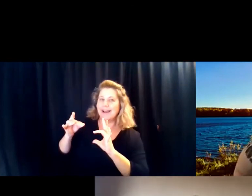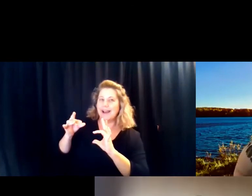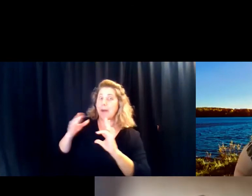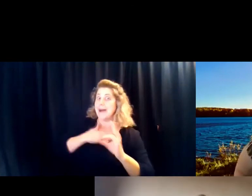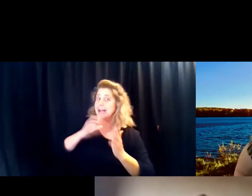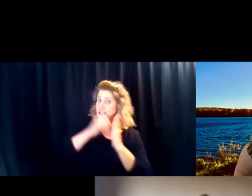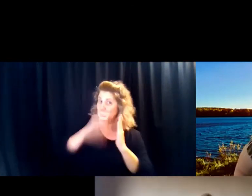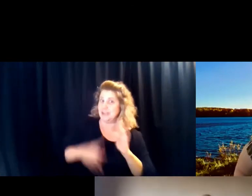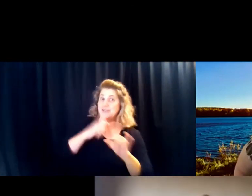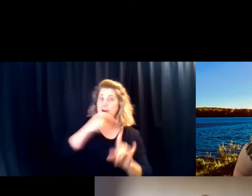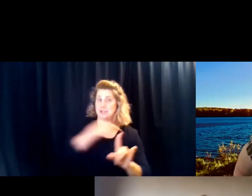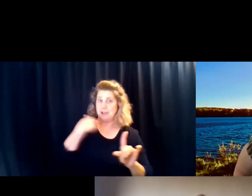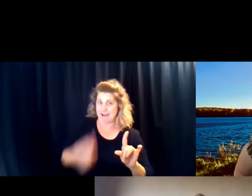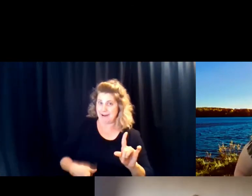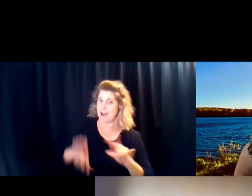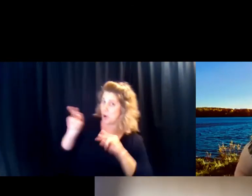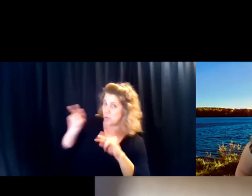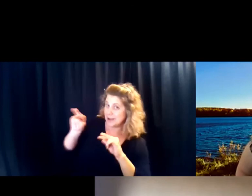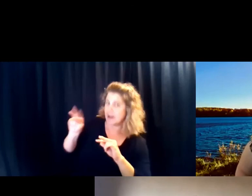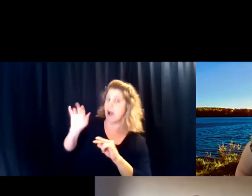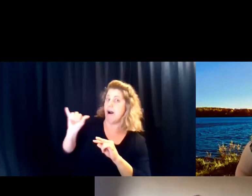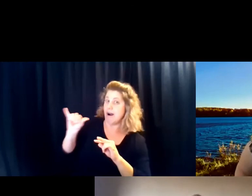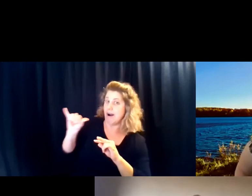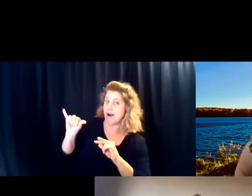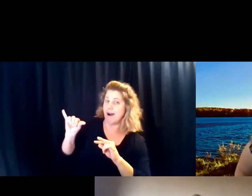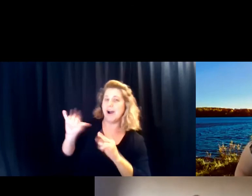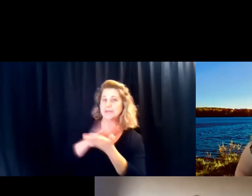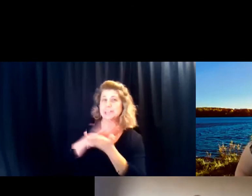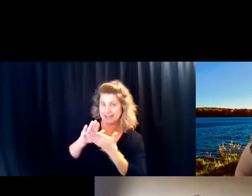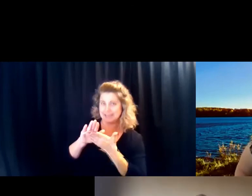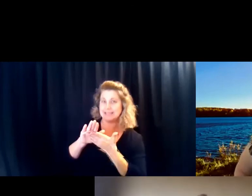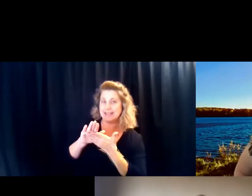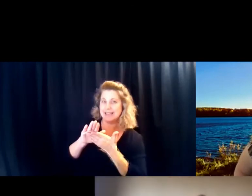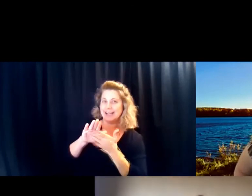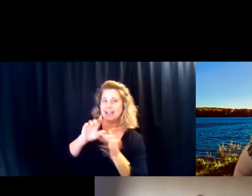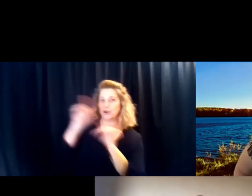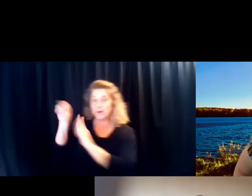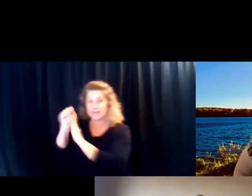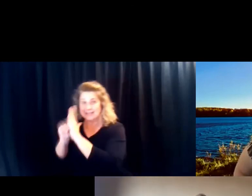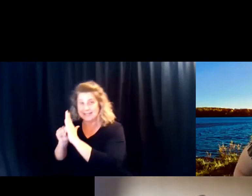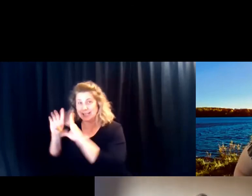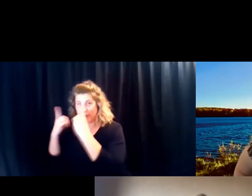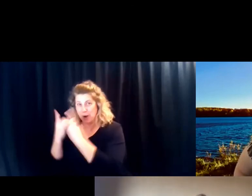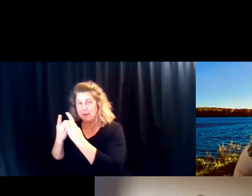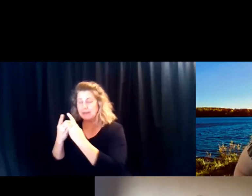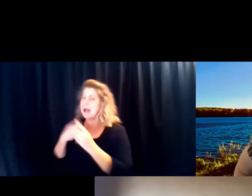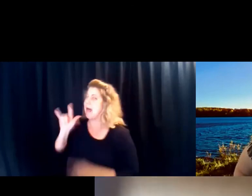Judith Heumann: I think those are some of the issues that we need to look within ourselves at what we're doing a big, those of you who are on college campuses.